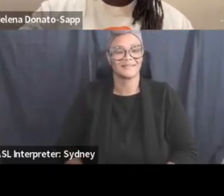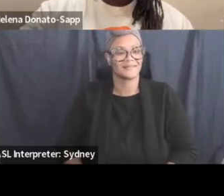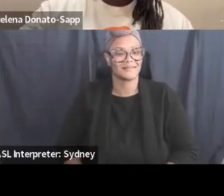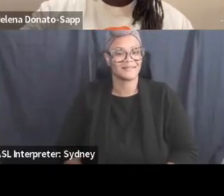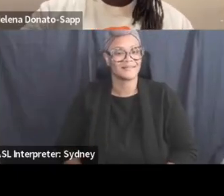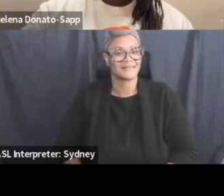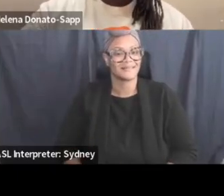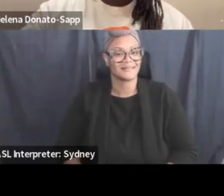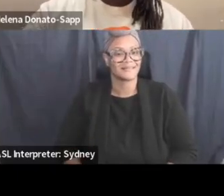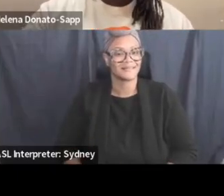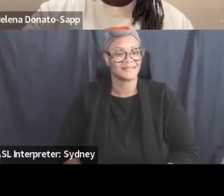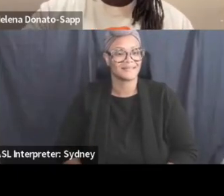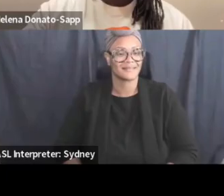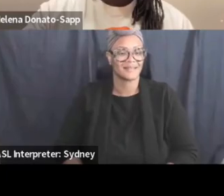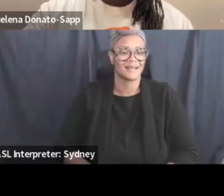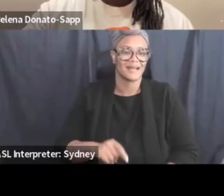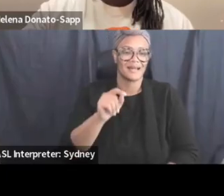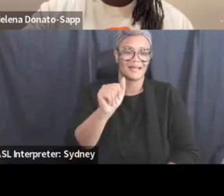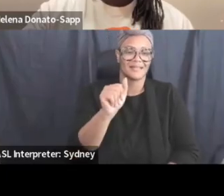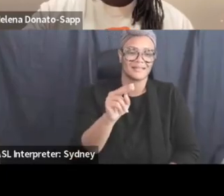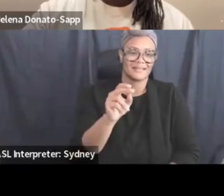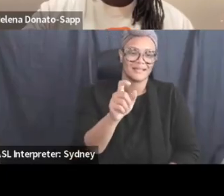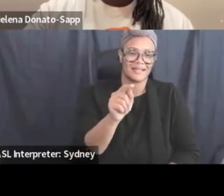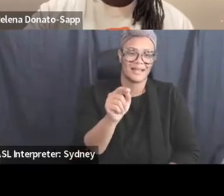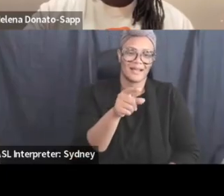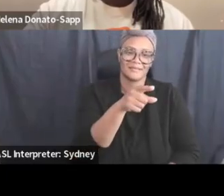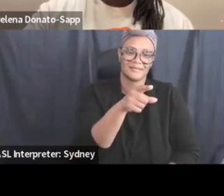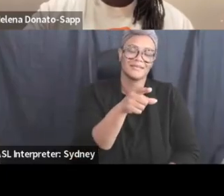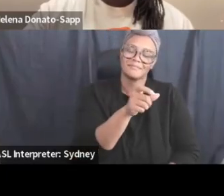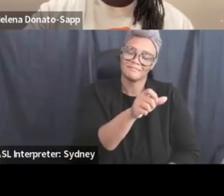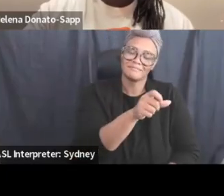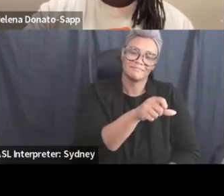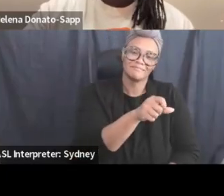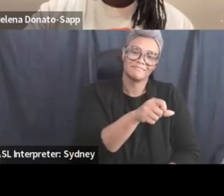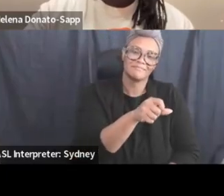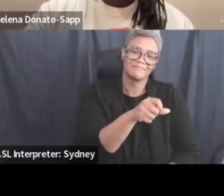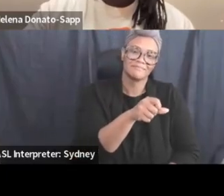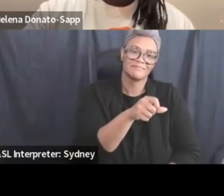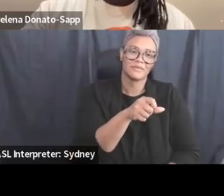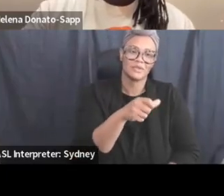Yeah, I love Tunette that you said we're right on time. I I I will remember that we're not out of